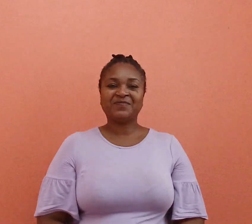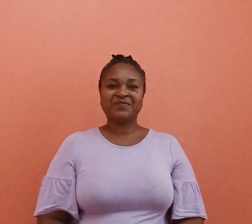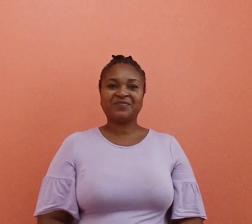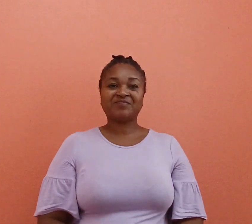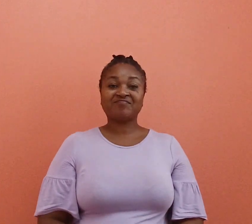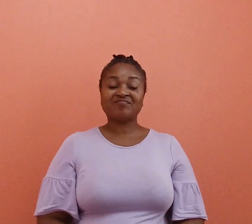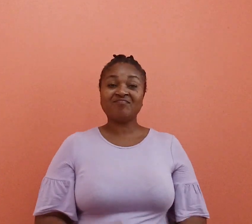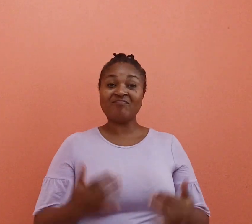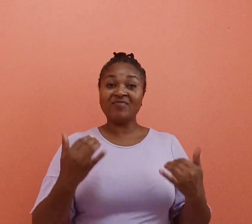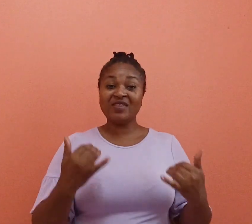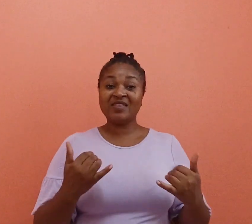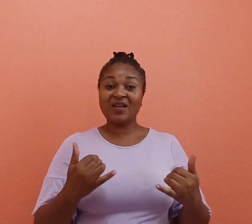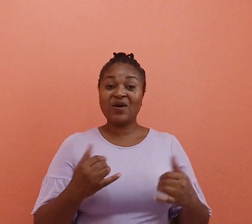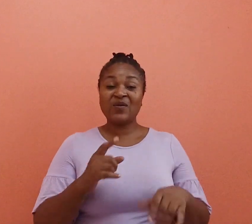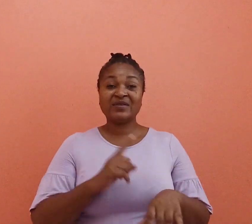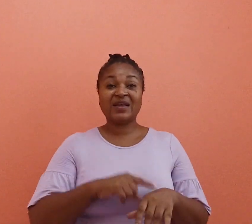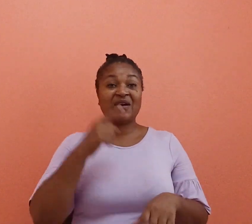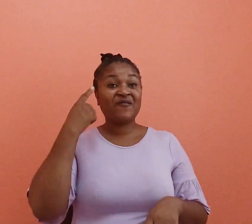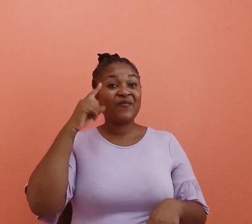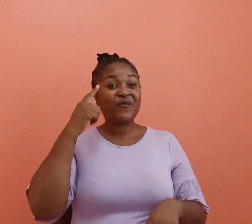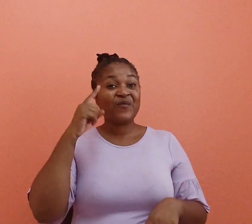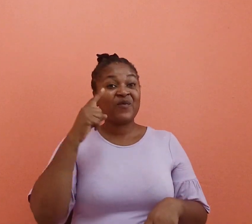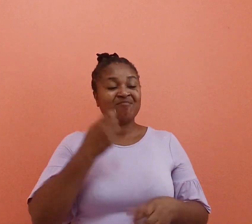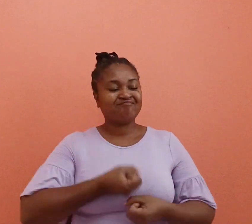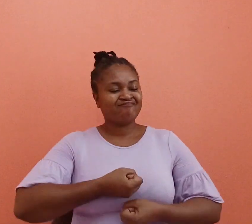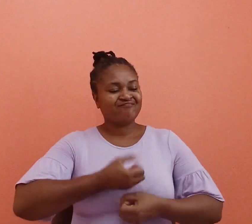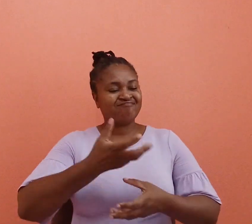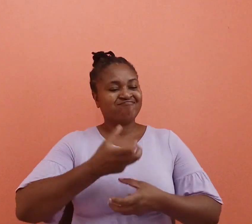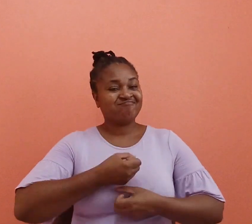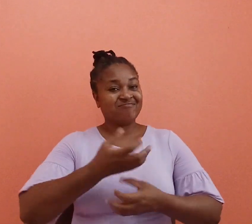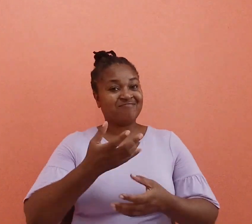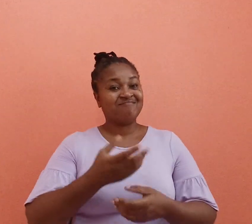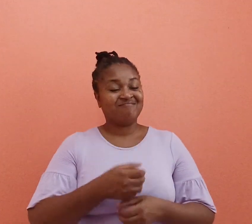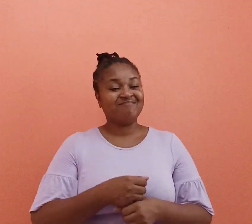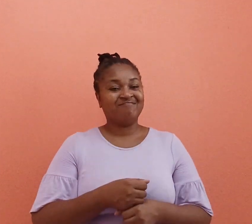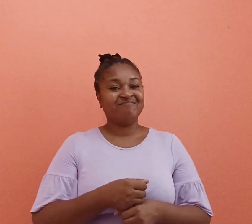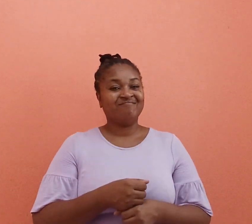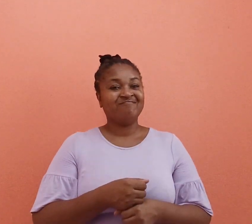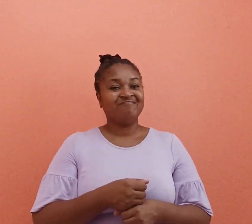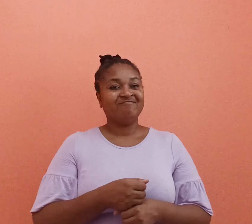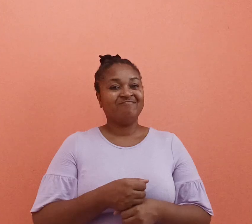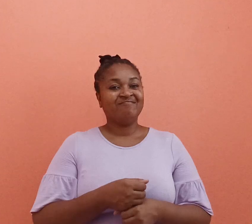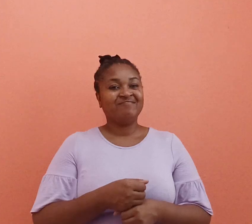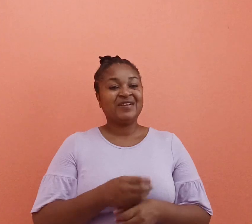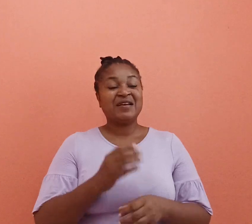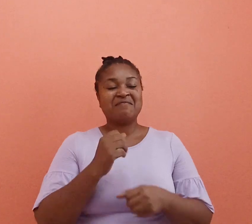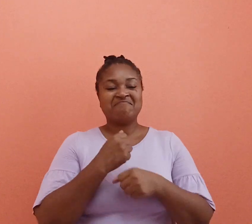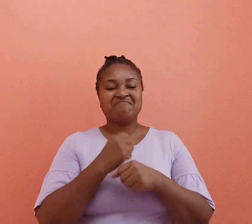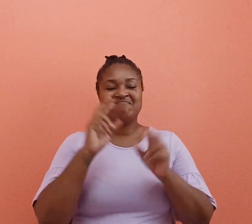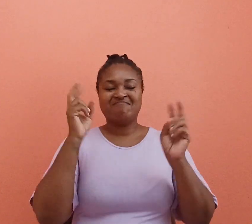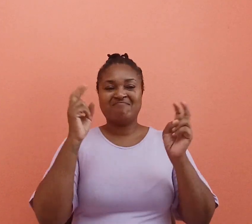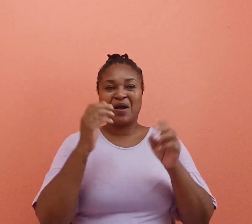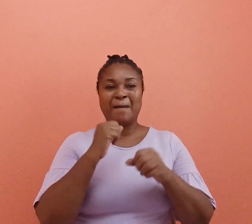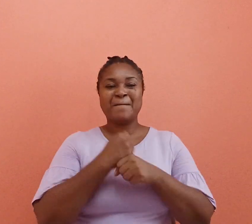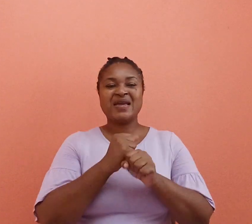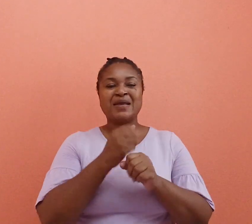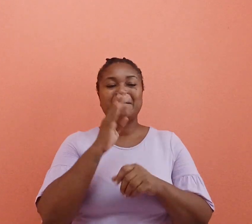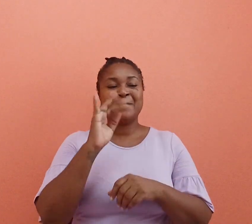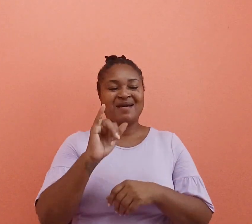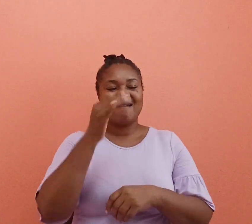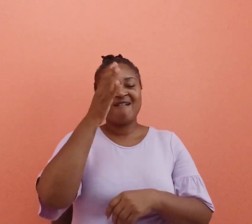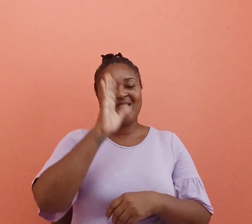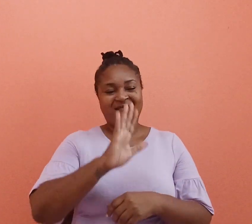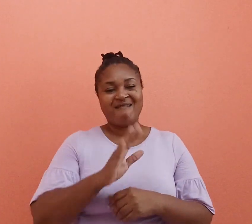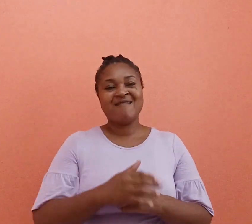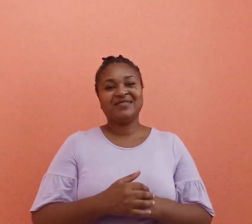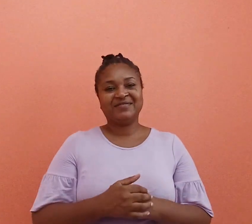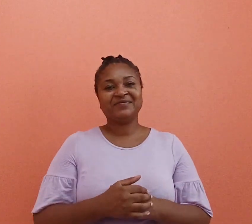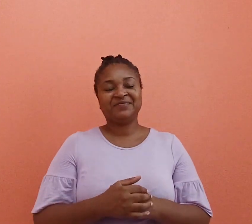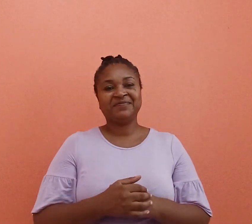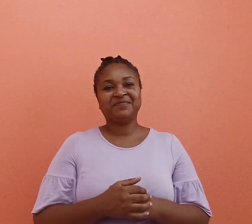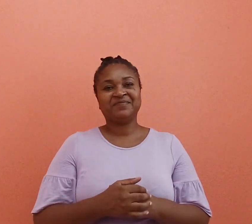So now it's time for another spoken word peace made by God.